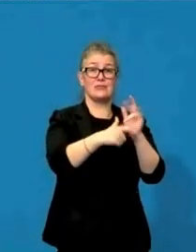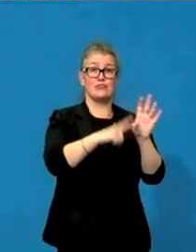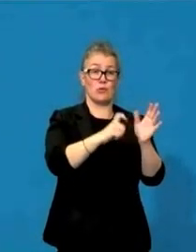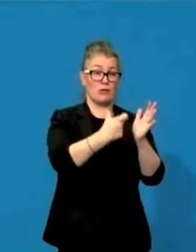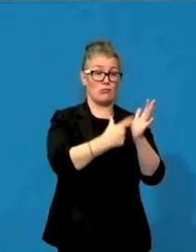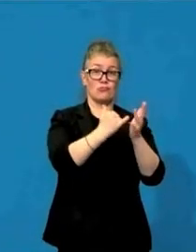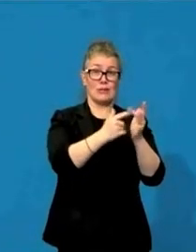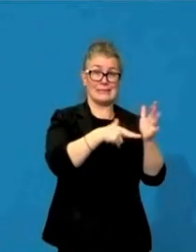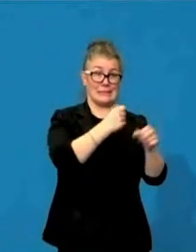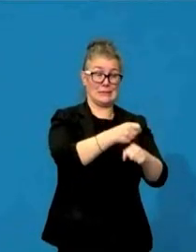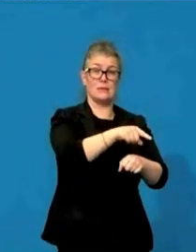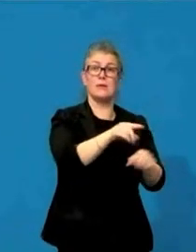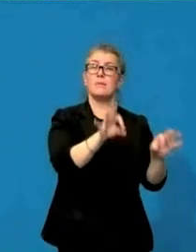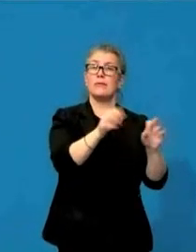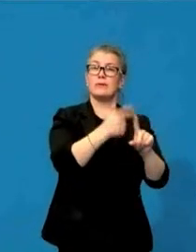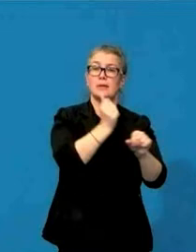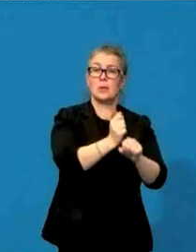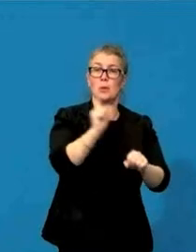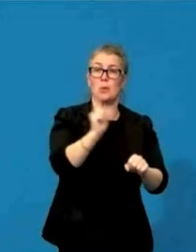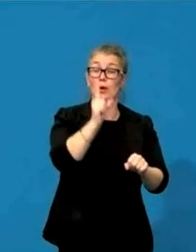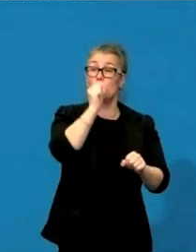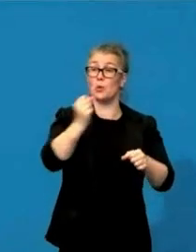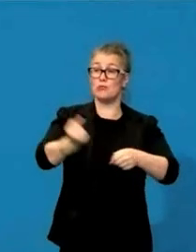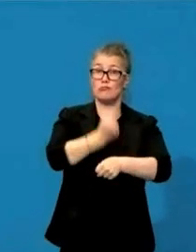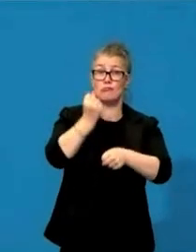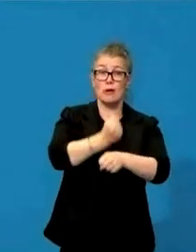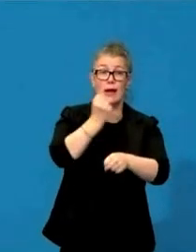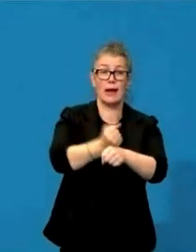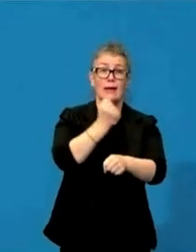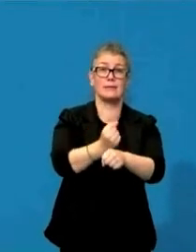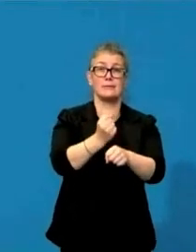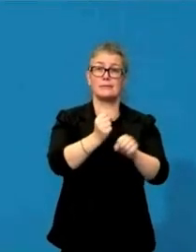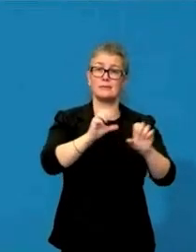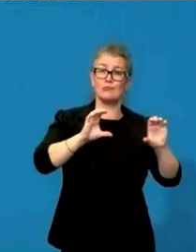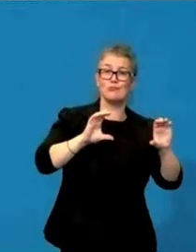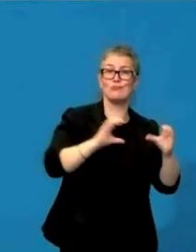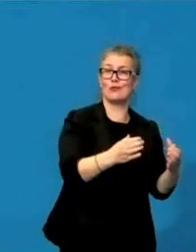could be - we could create little work parties, if you like, to call it that, but